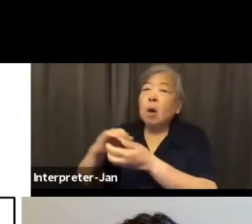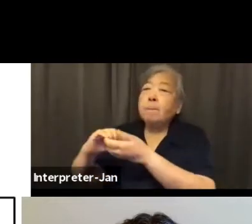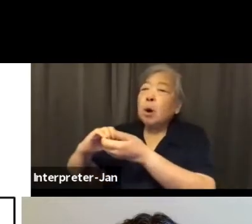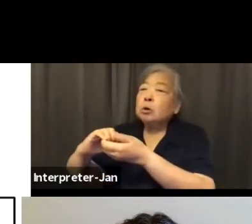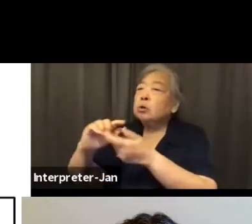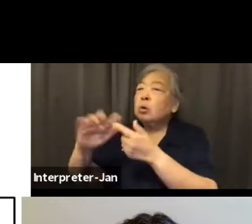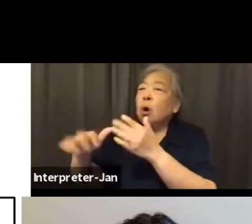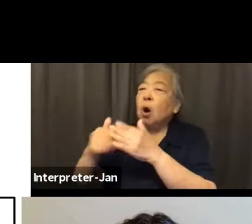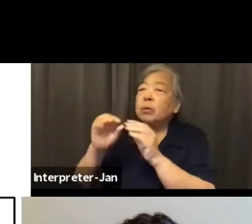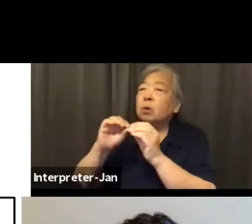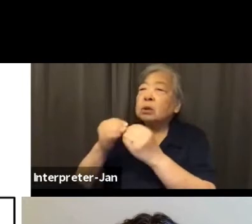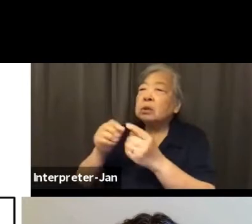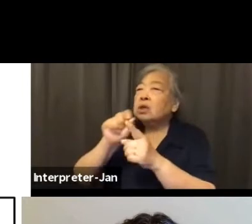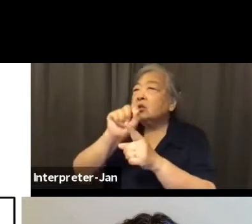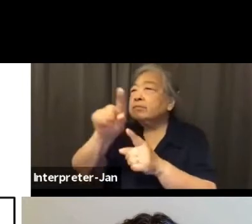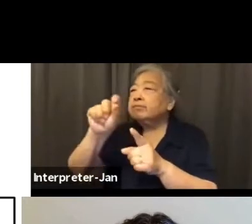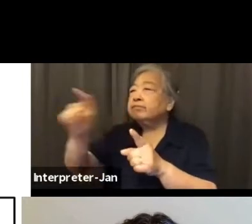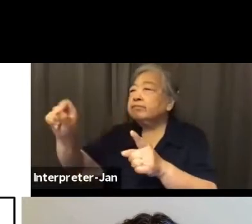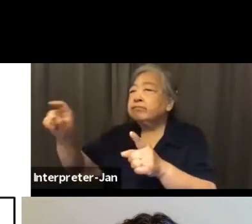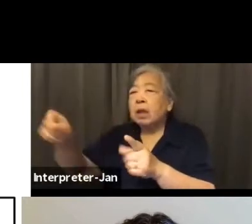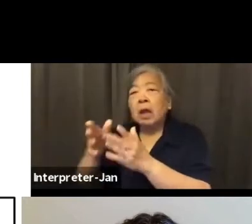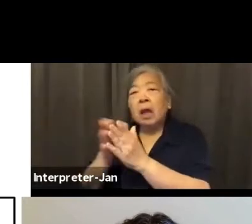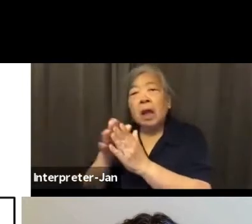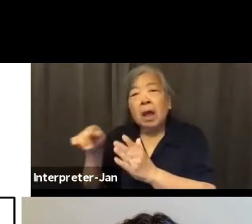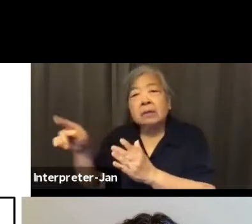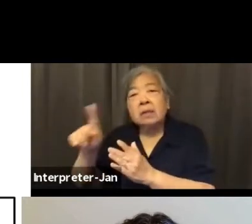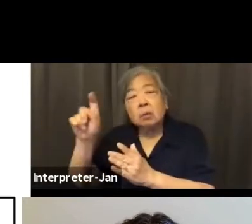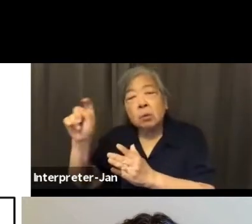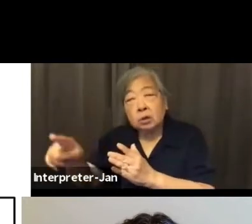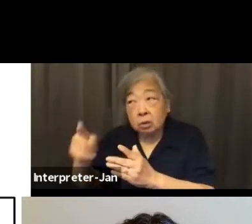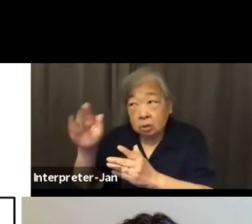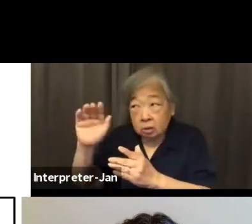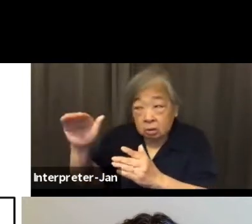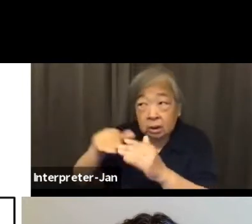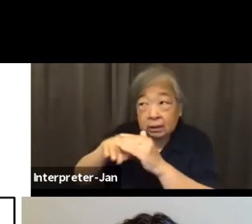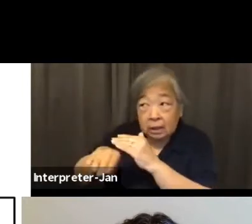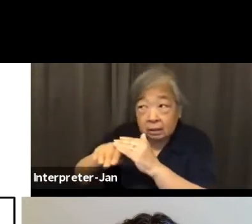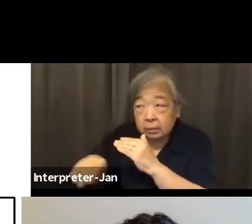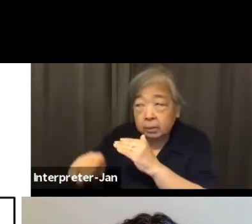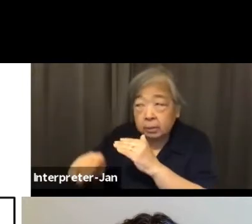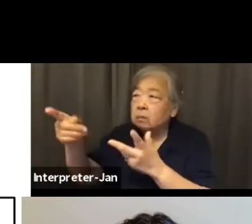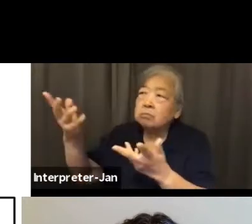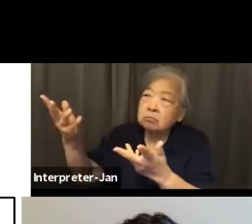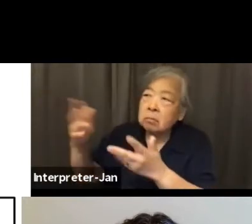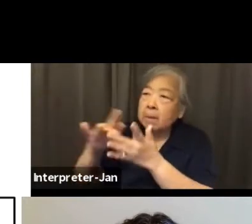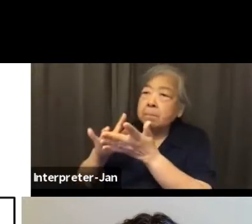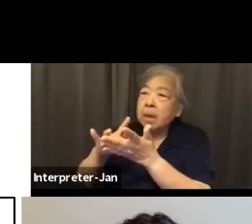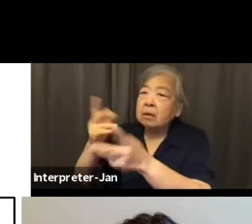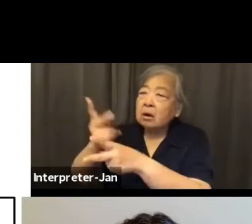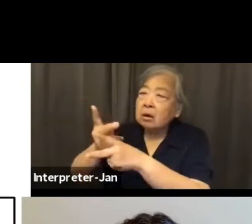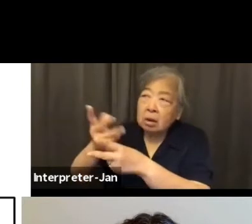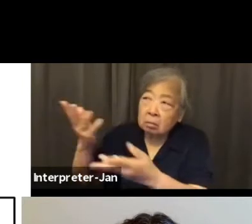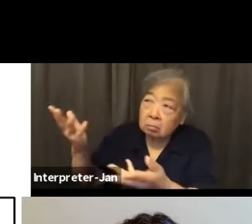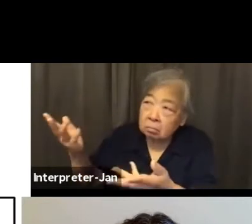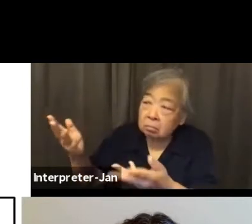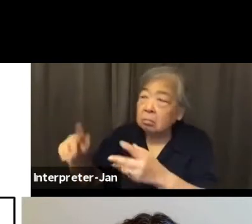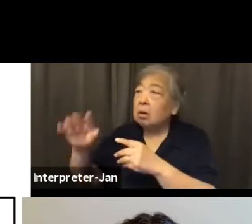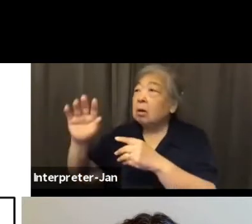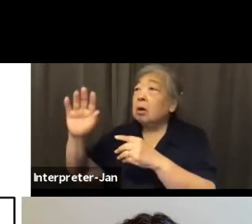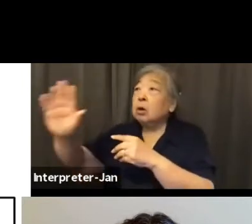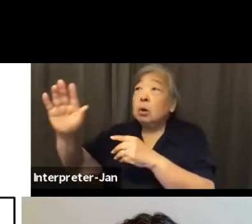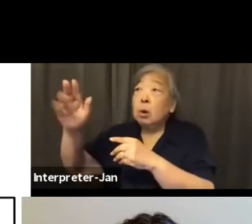and we ask them questions about accessibility and medical care, questions about the host